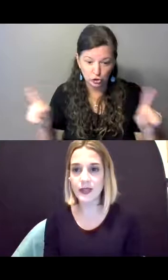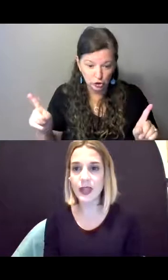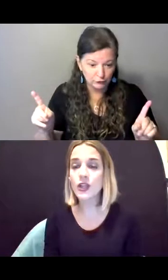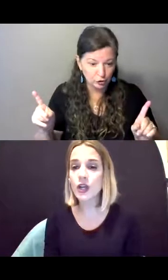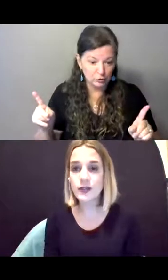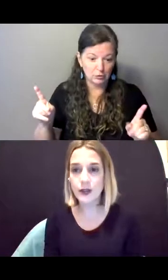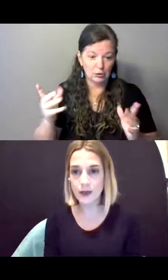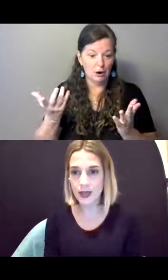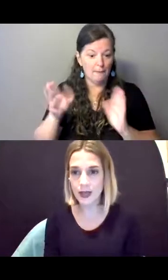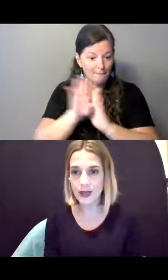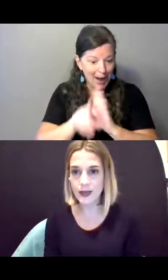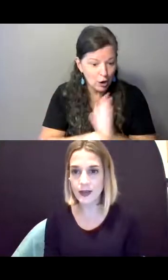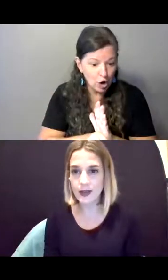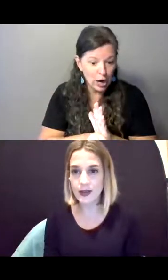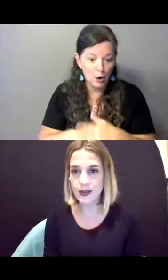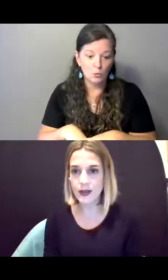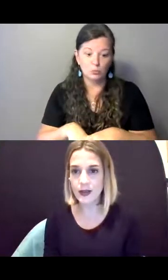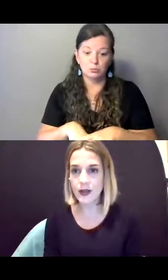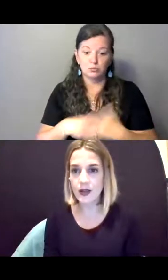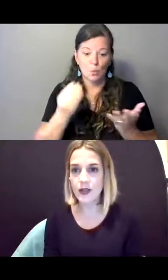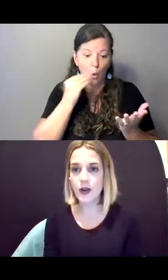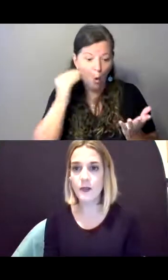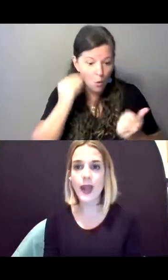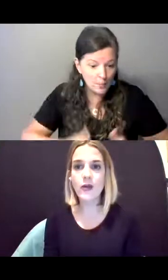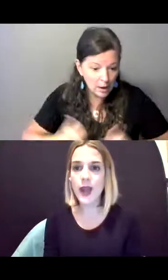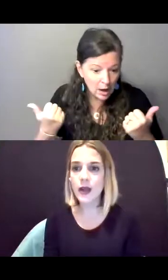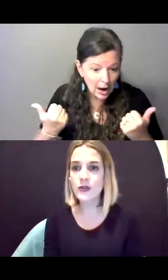They learn differently. Their backgrounds,